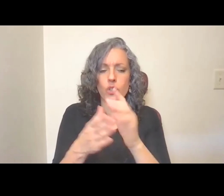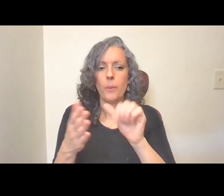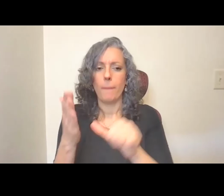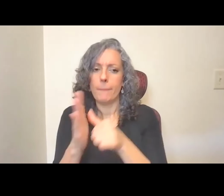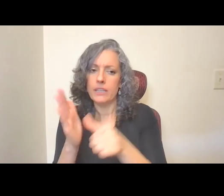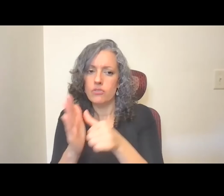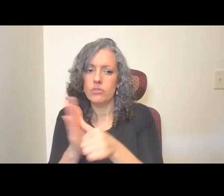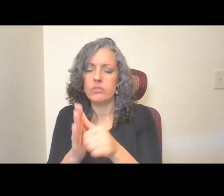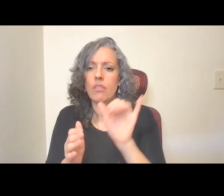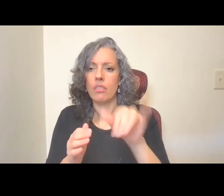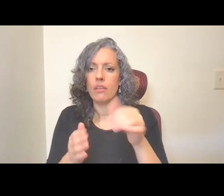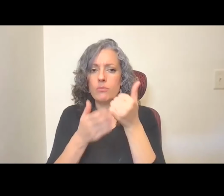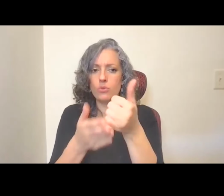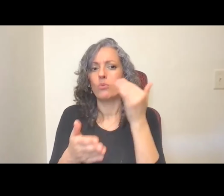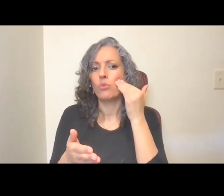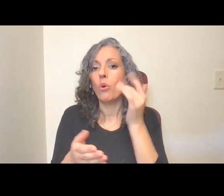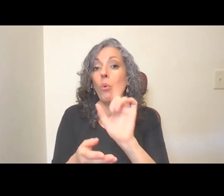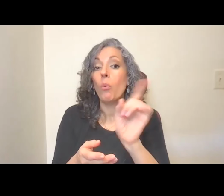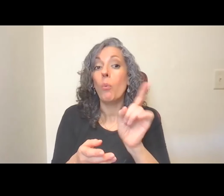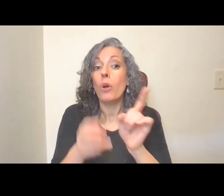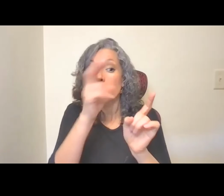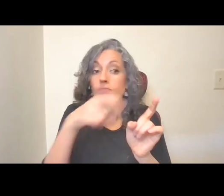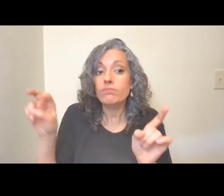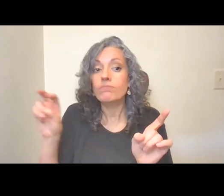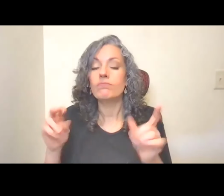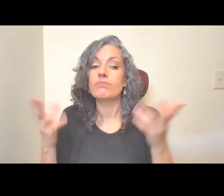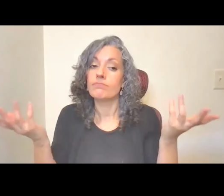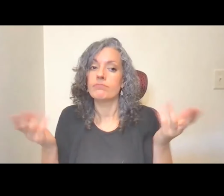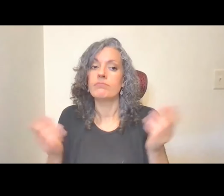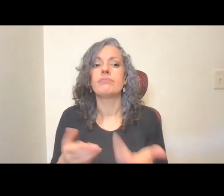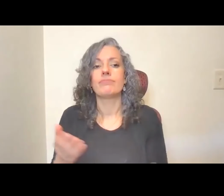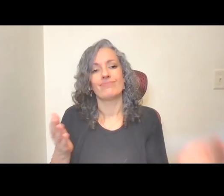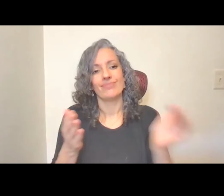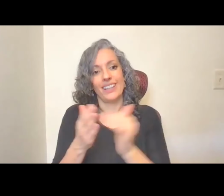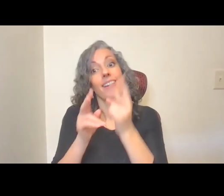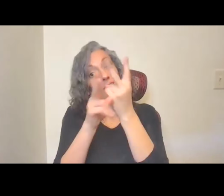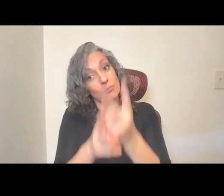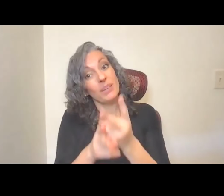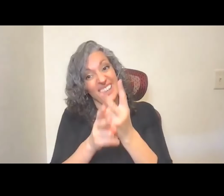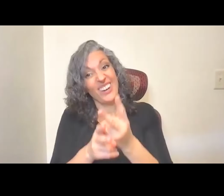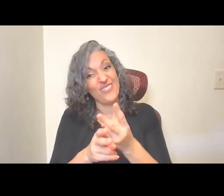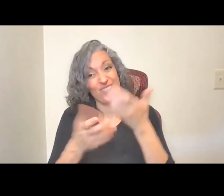know where your transition are going to be. Again, be careful with motion sickness. Alerts. If